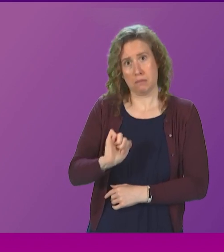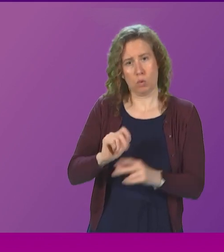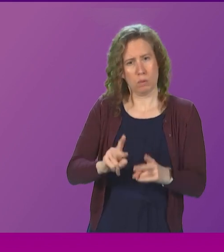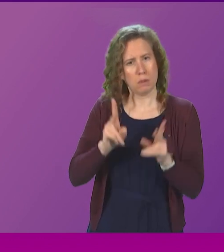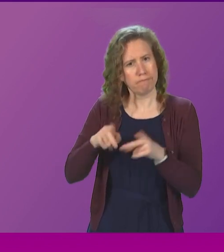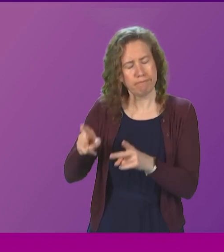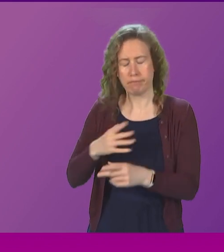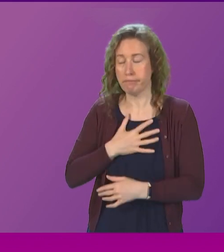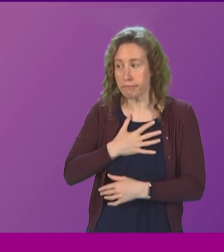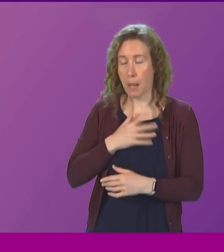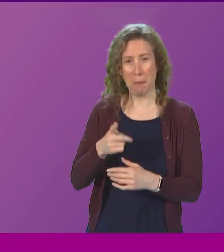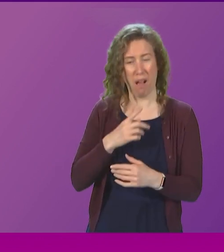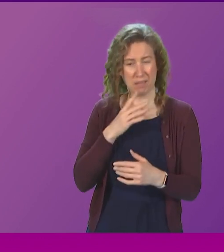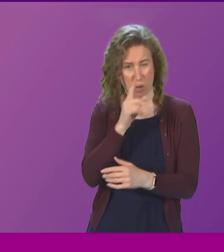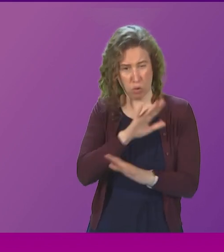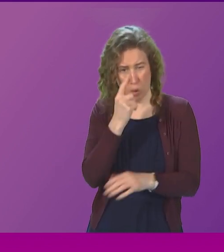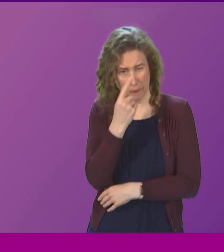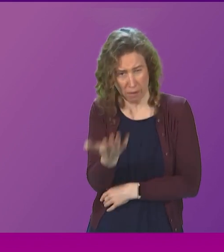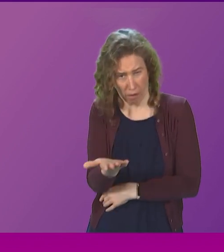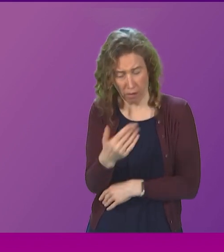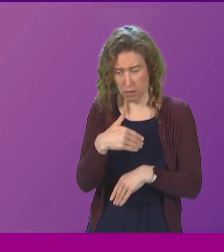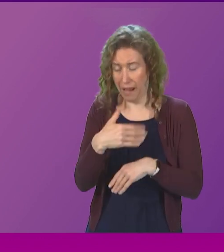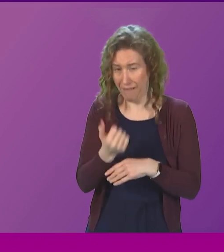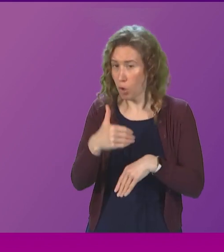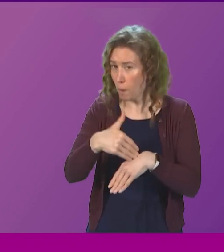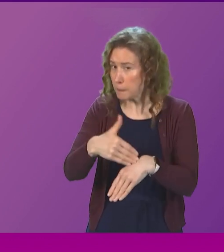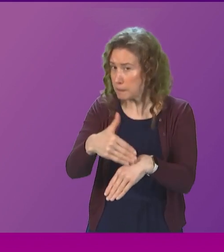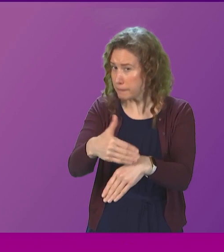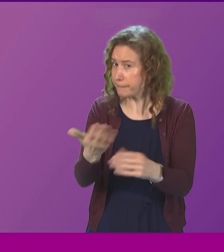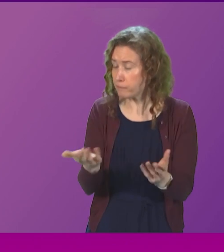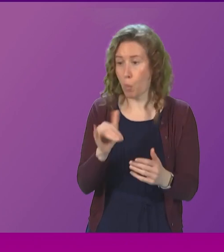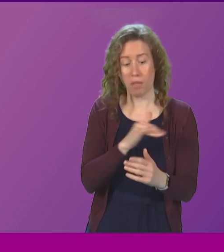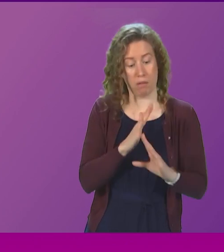Incompetence has consequences, whether or not it be hidden from view.